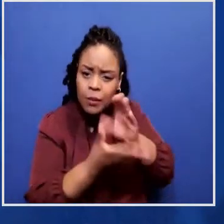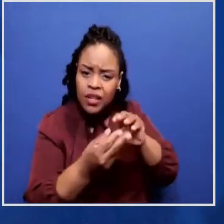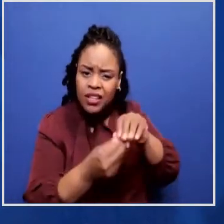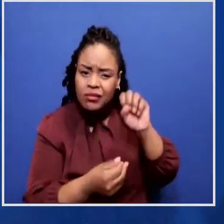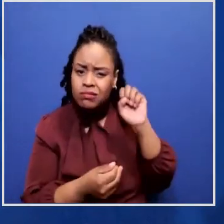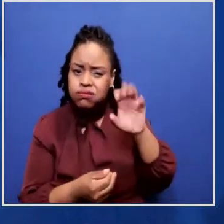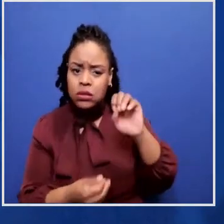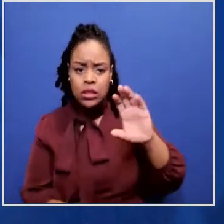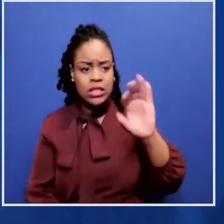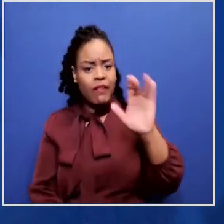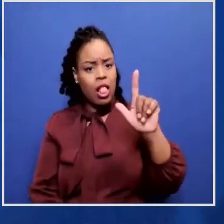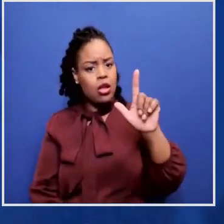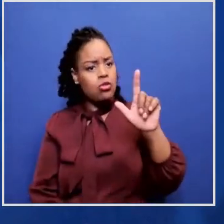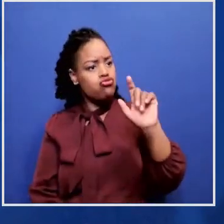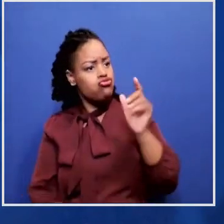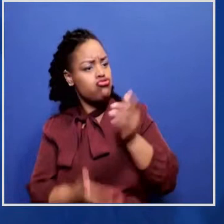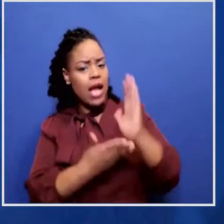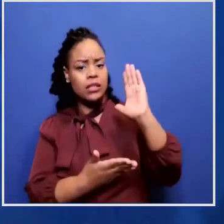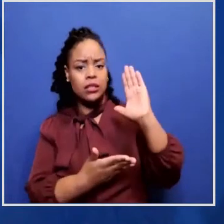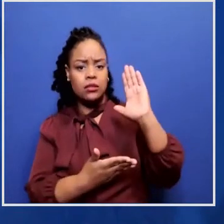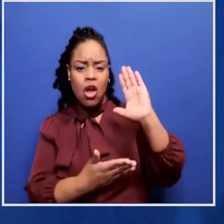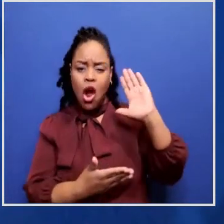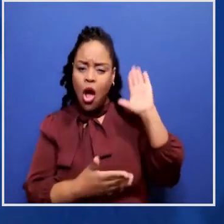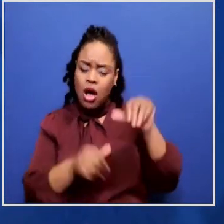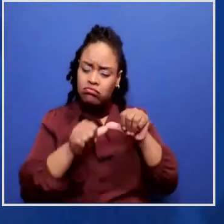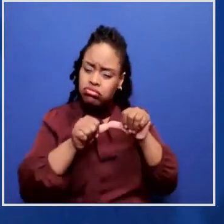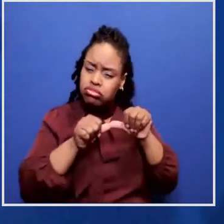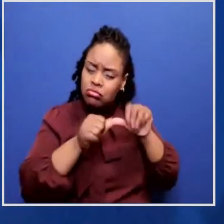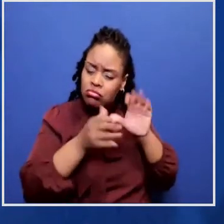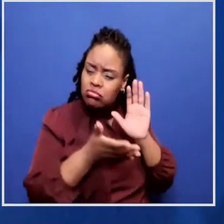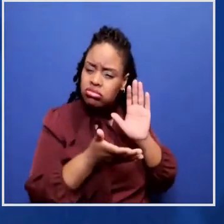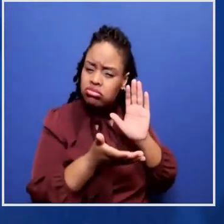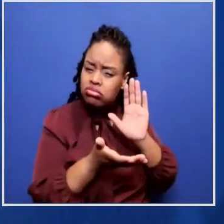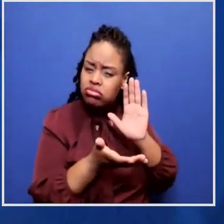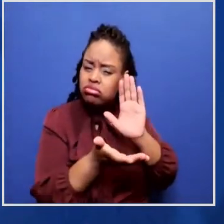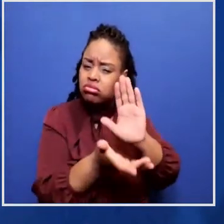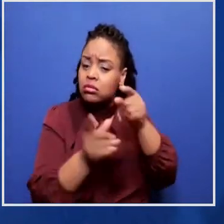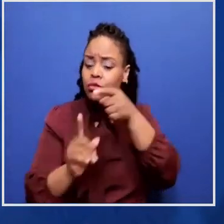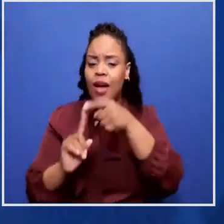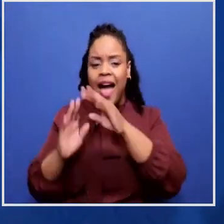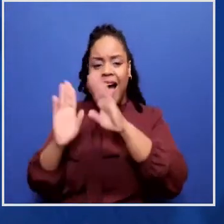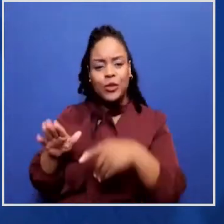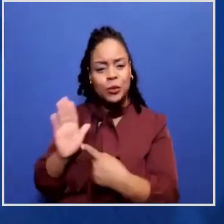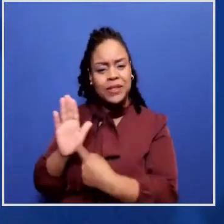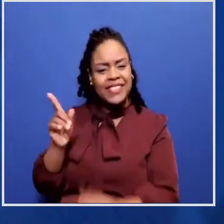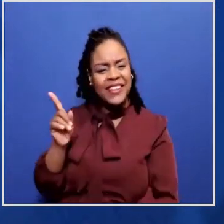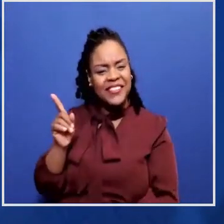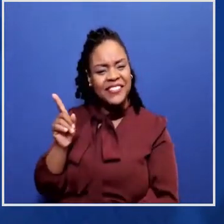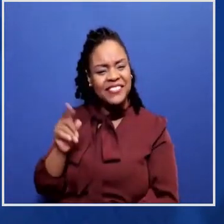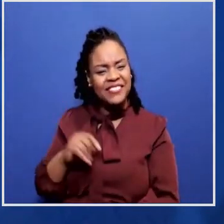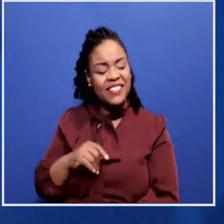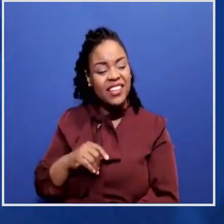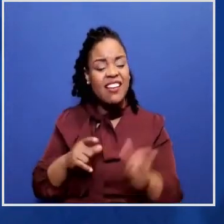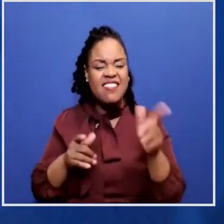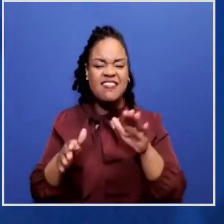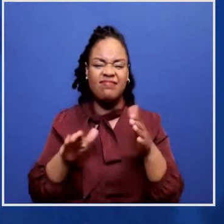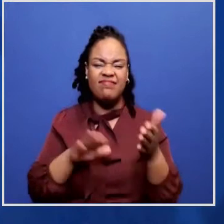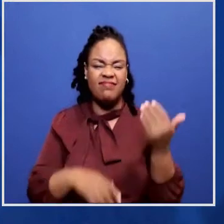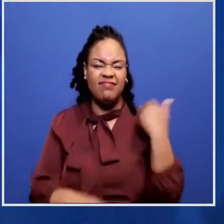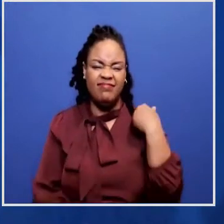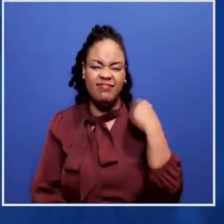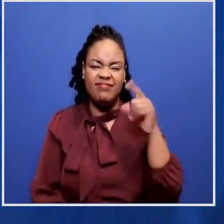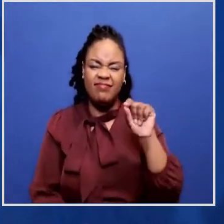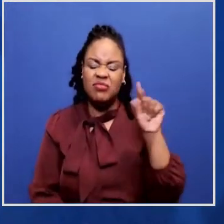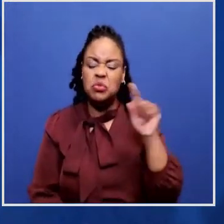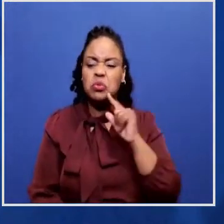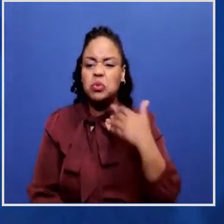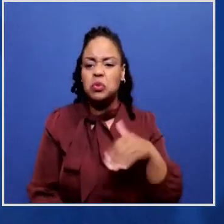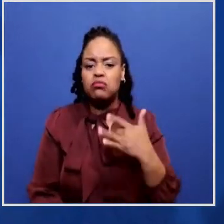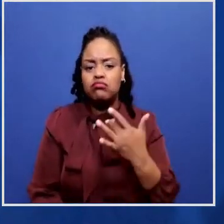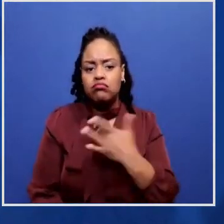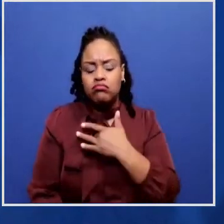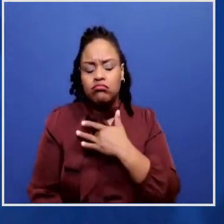JOHN LEWIS.